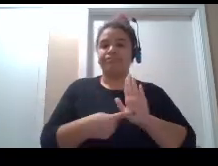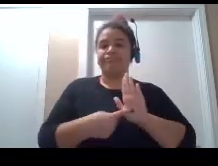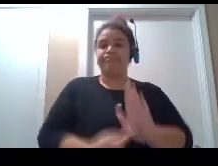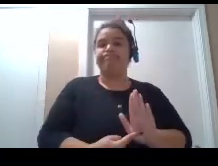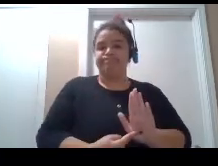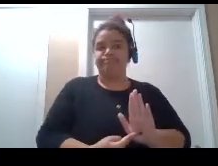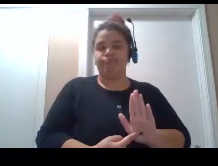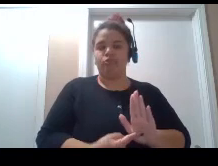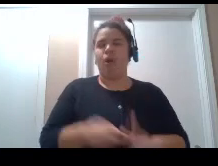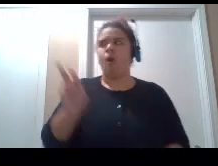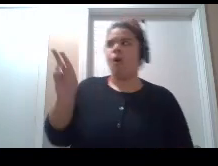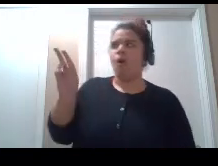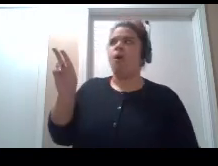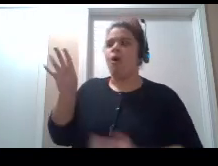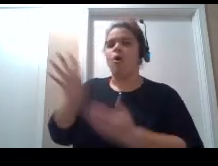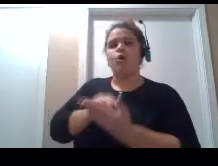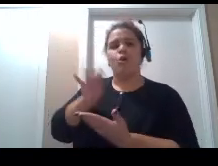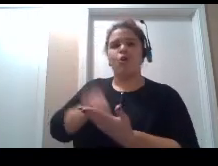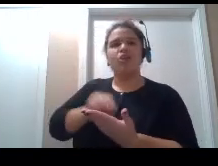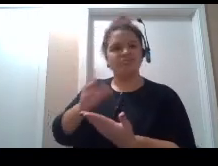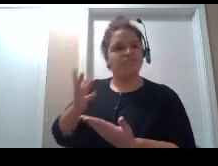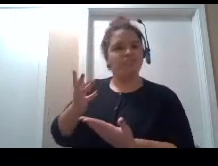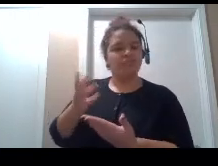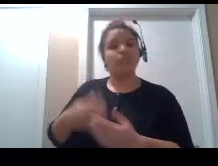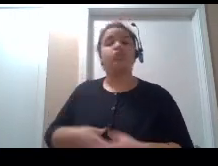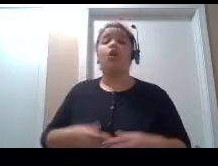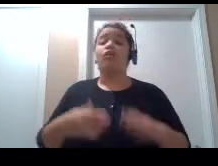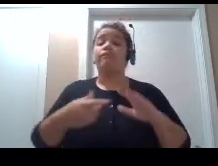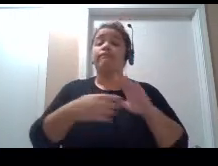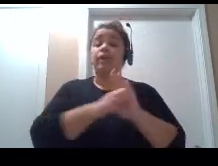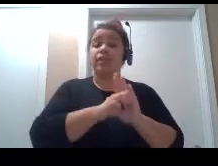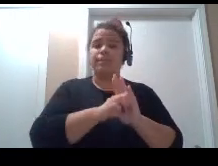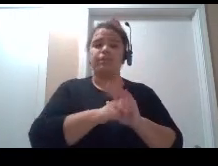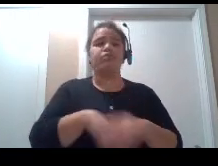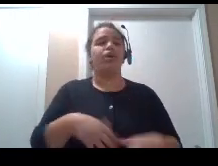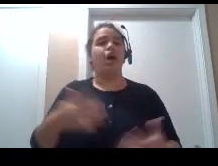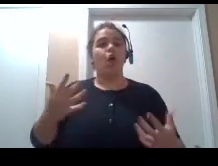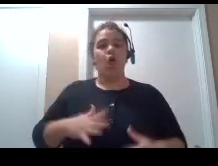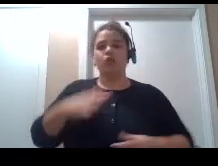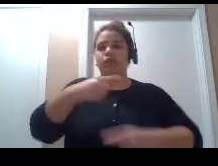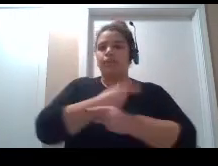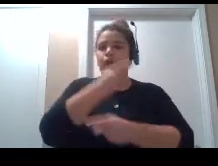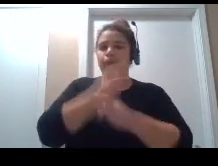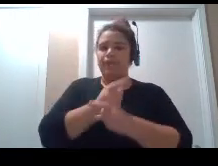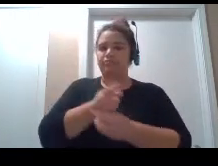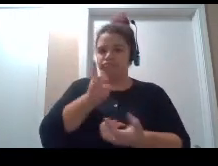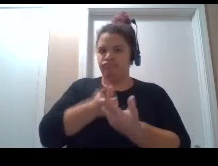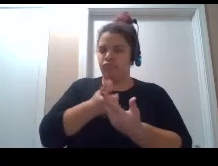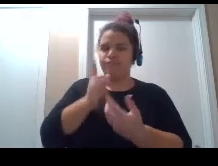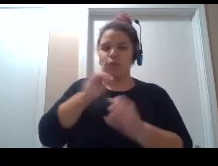developers should dress as if they're going to the interview. Also, be on time. Better yet,